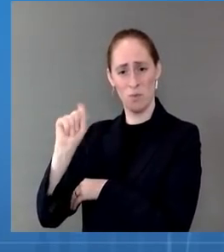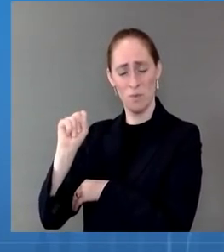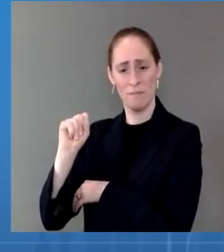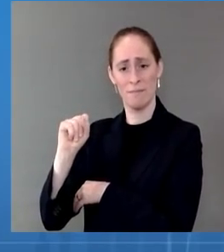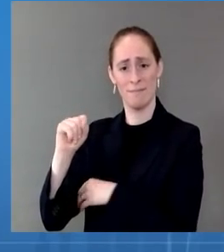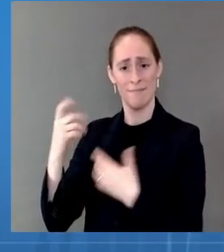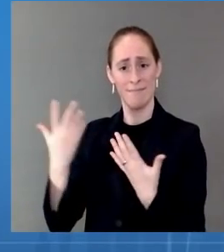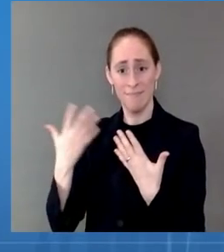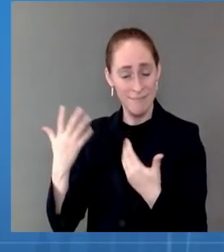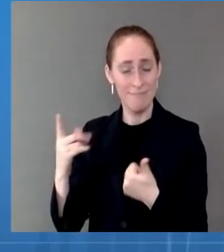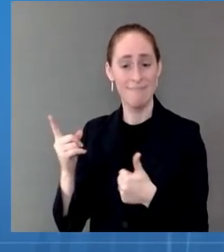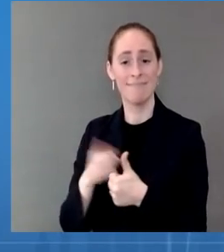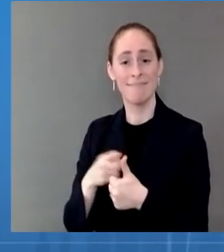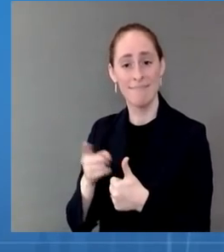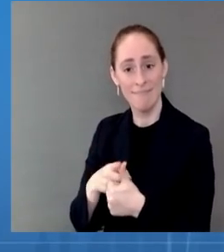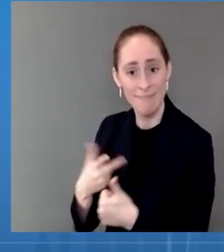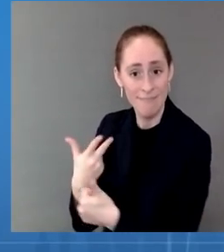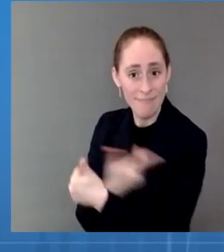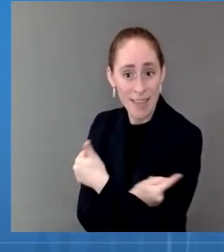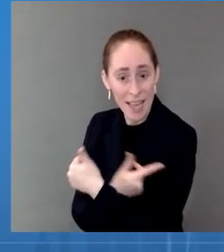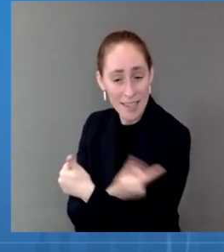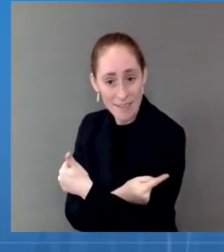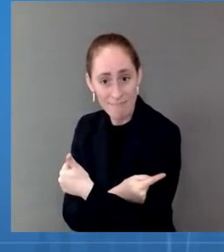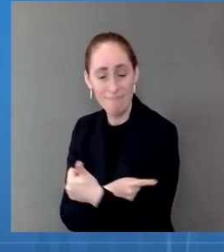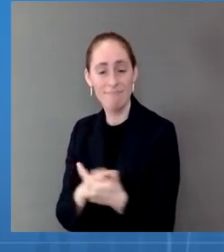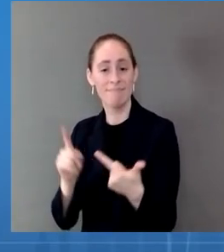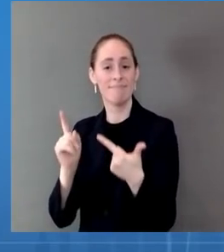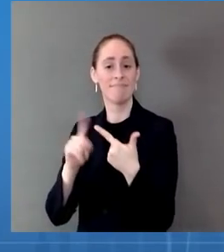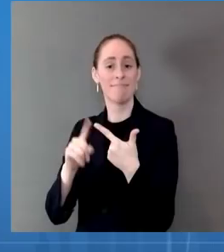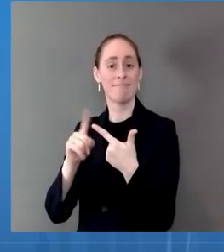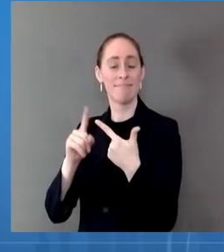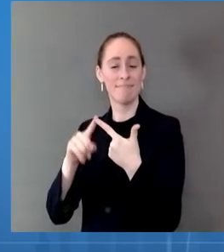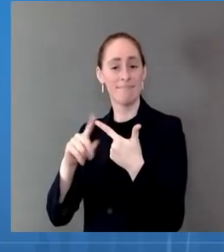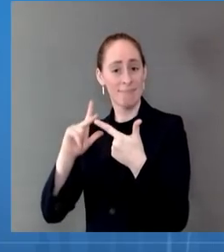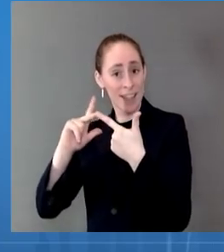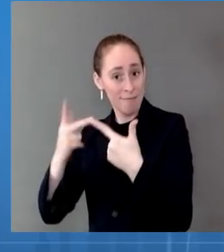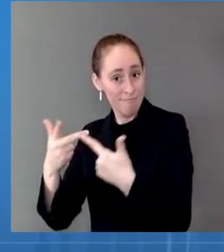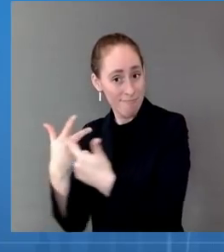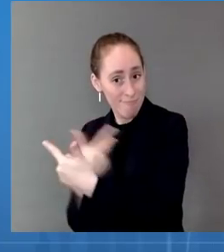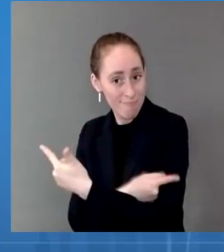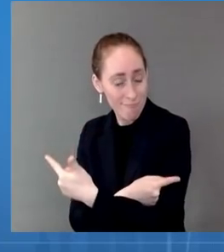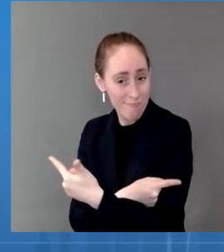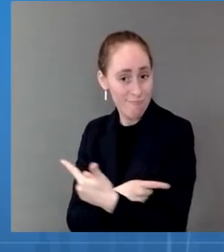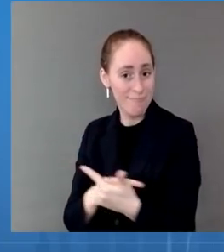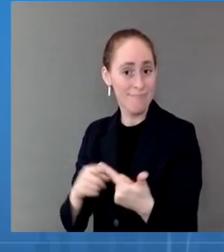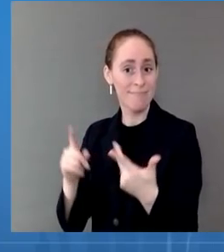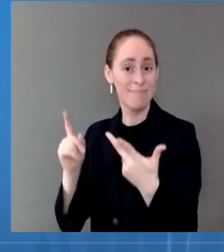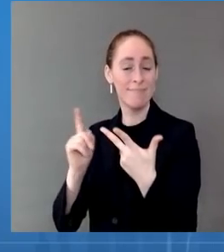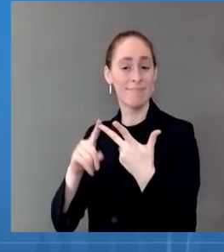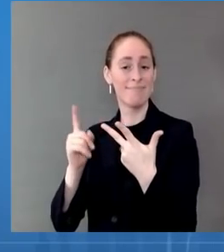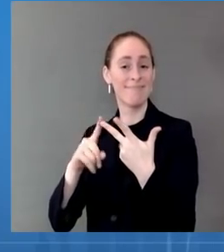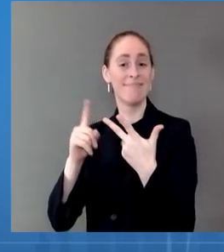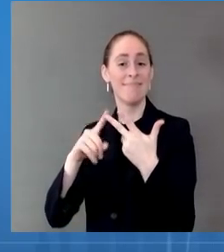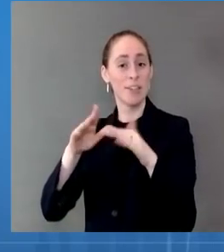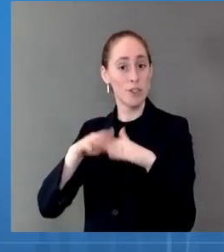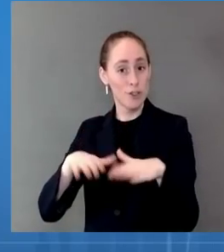if you're eligible for boosting getting your kids vaccinated, making sure those people who you are gathering with are vaccinated,